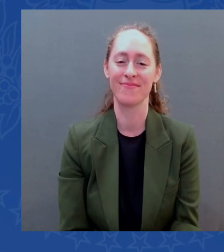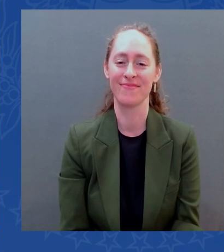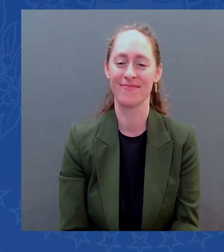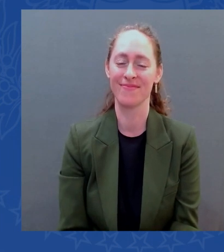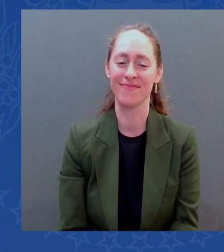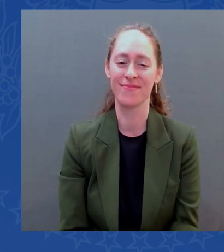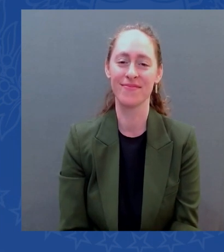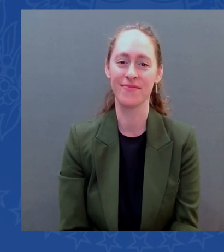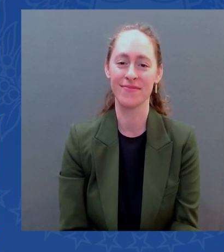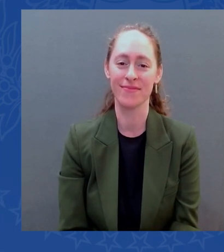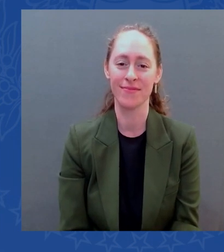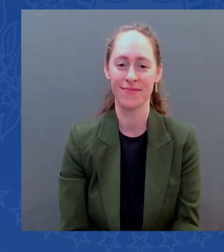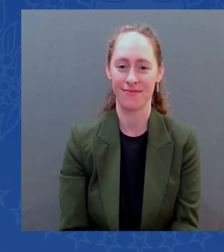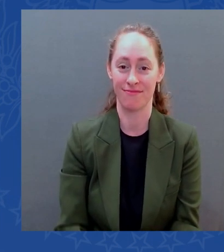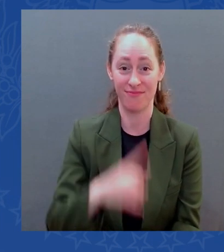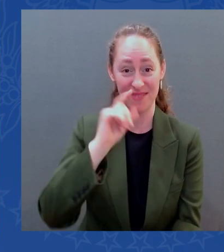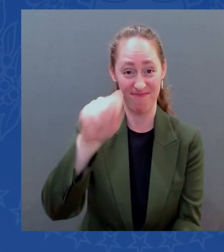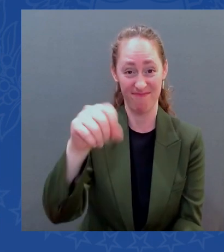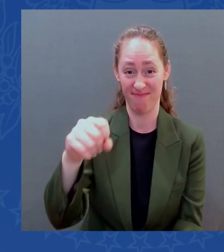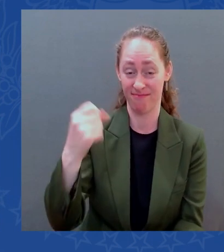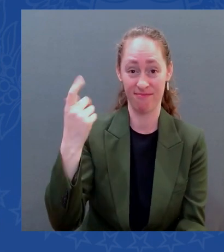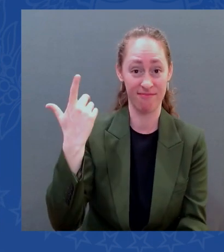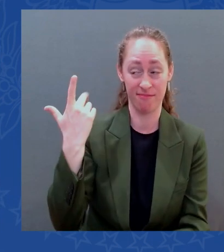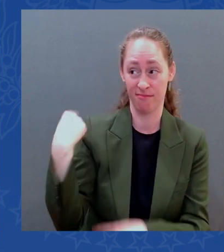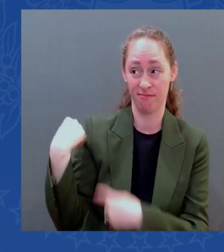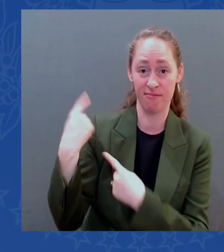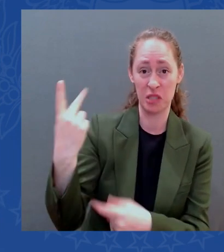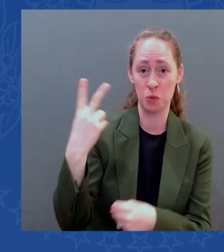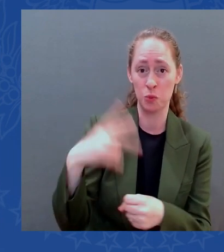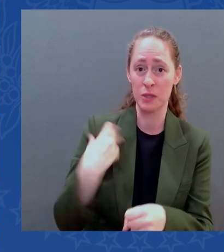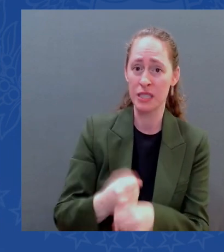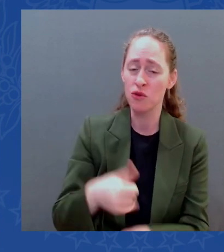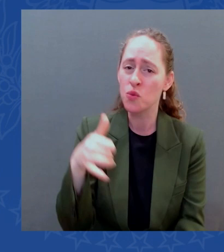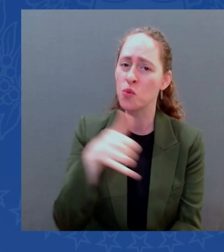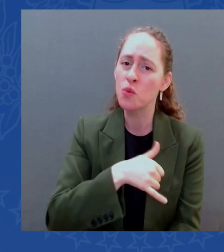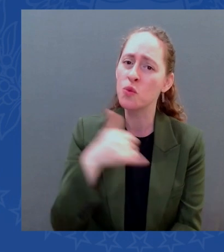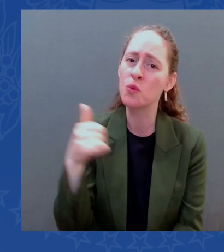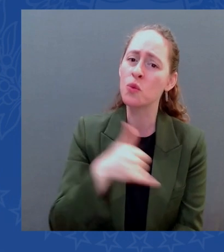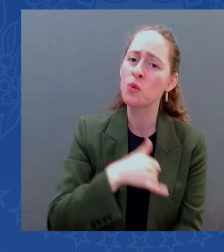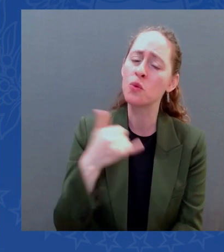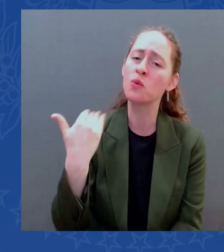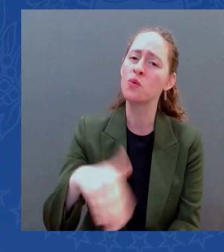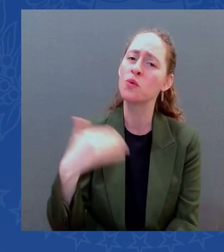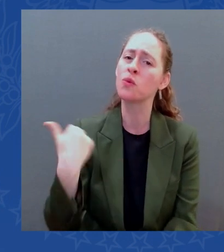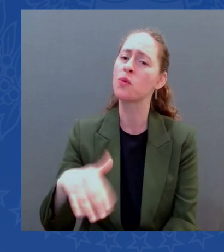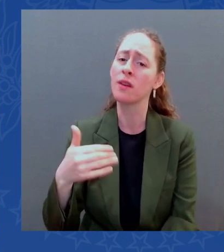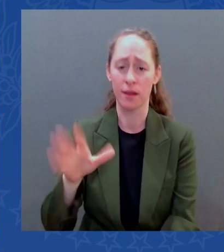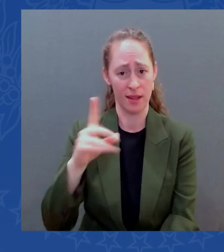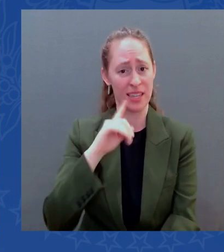I'm so proud to be standing up here beside all these guys and everything we've accomplished, and also to the guys that couldn't make it here